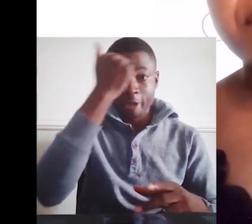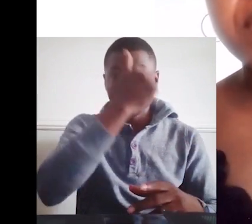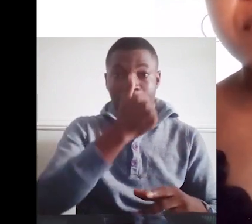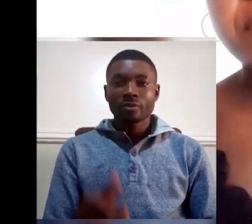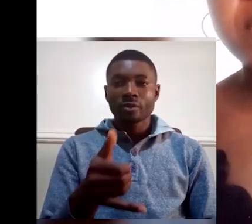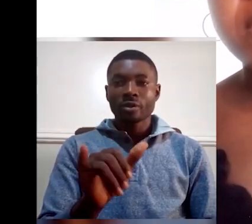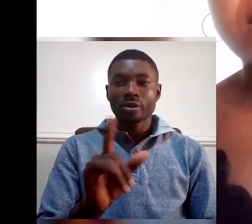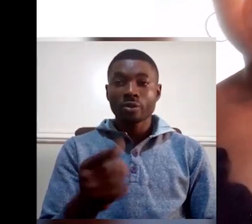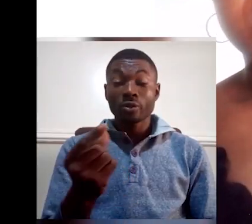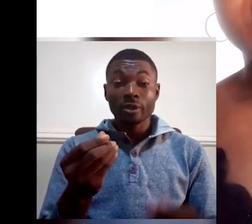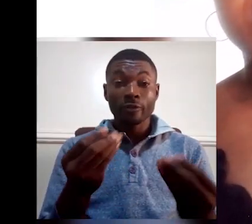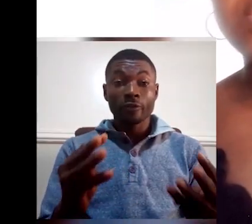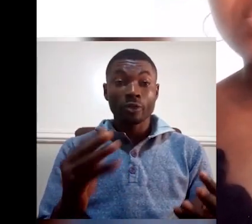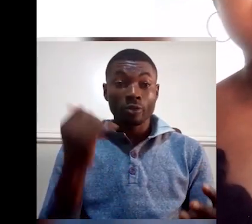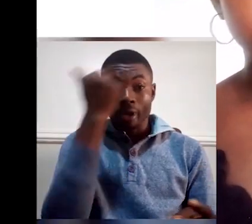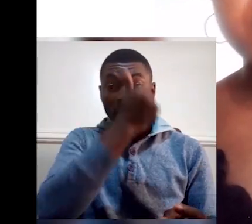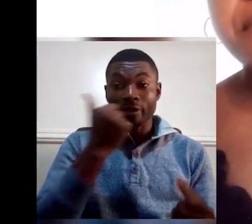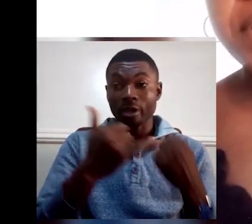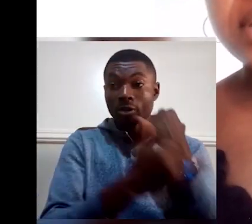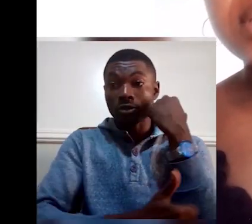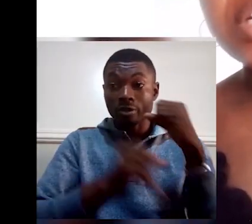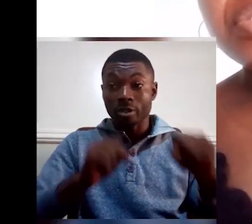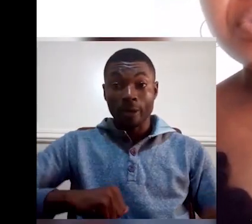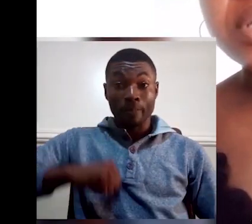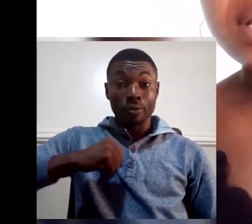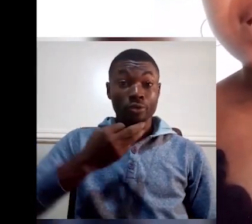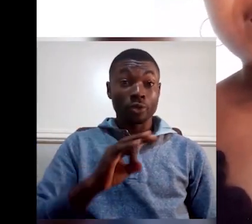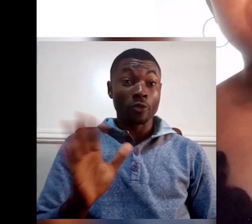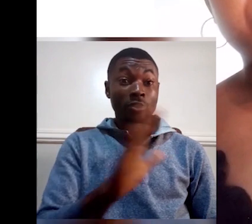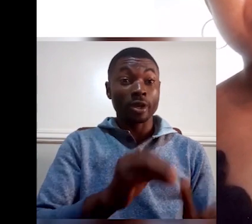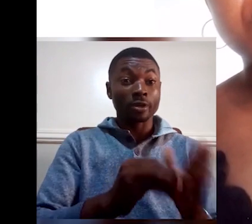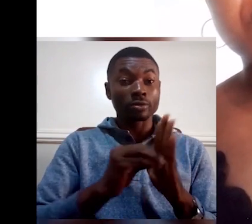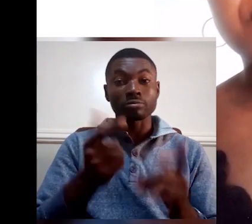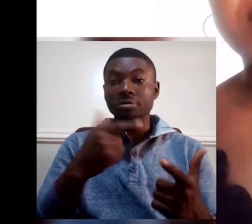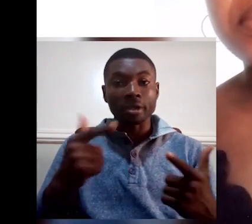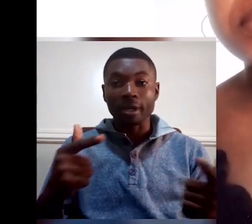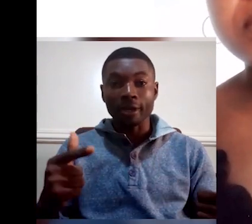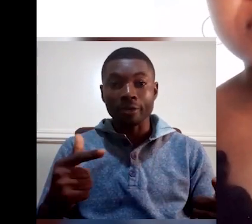have in Africa, yet not many African countries can boast of their own national sign languages,